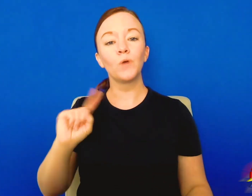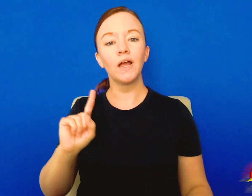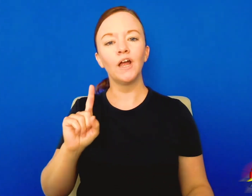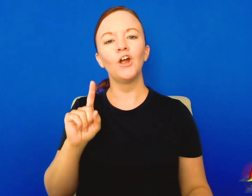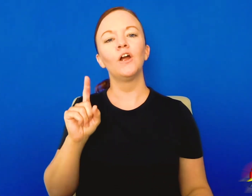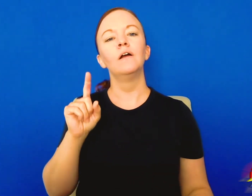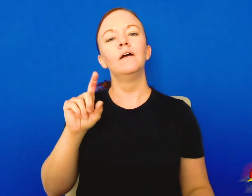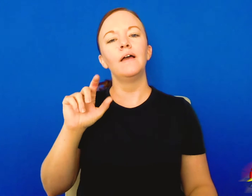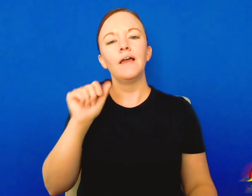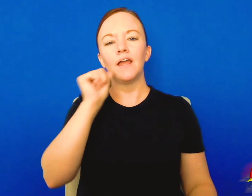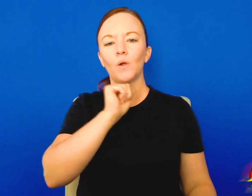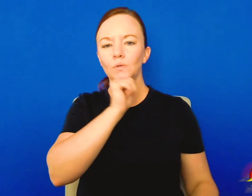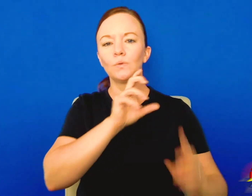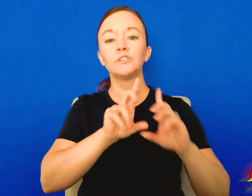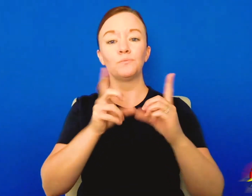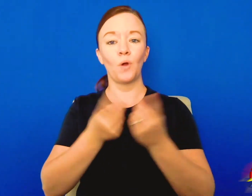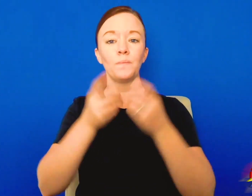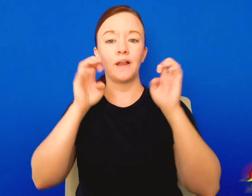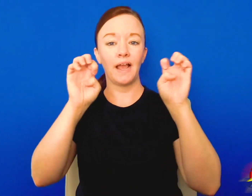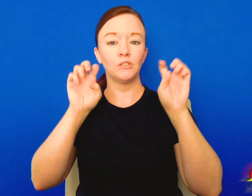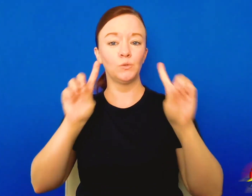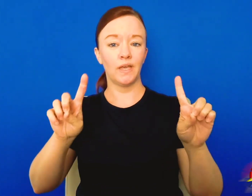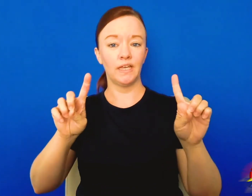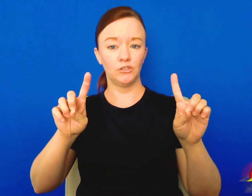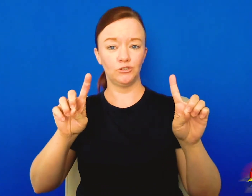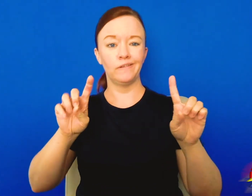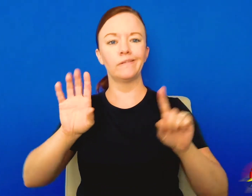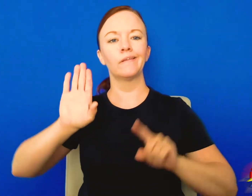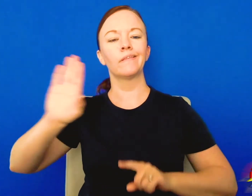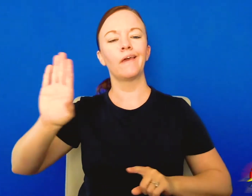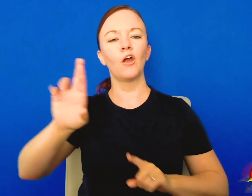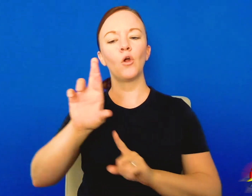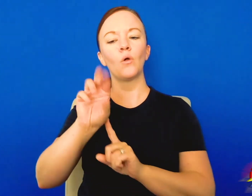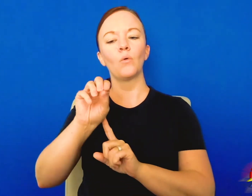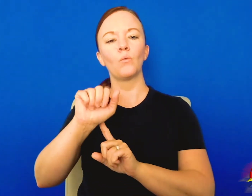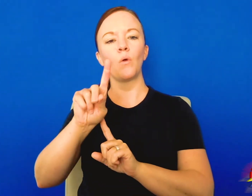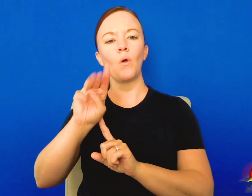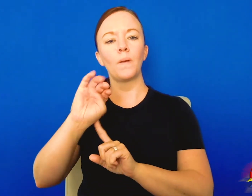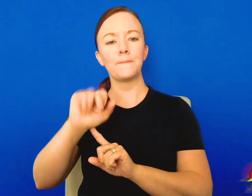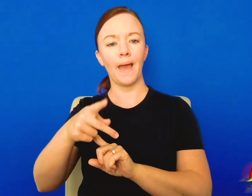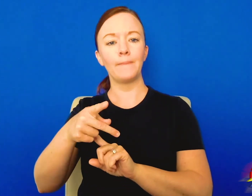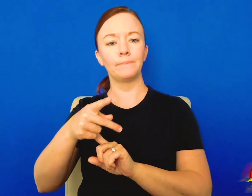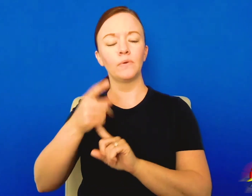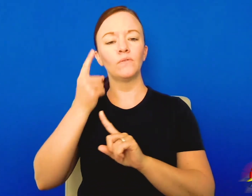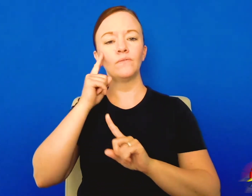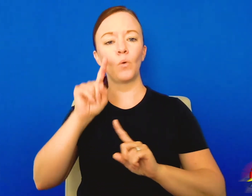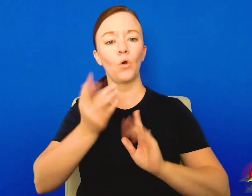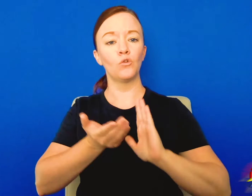ANSWER: UPDATED 8/10/2020 FROM THE ARIZONA DEPARTMENT OF EDUCATION